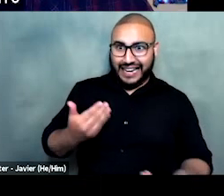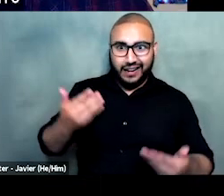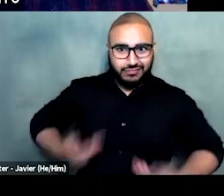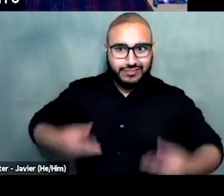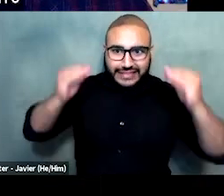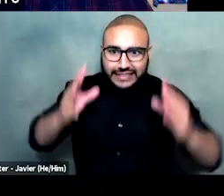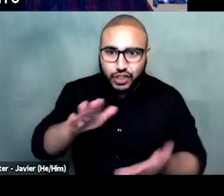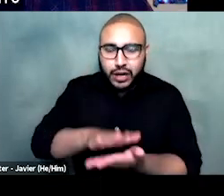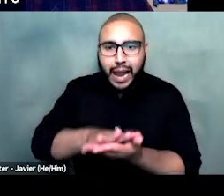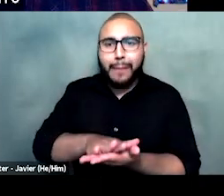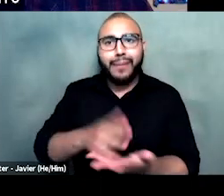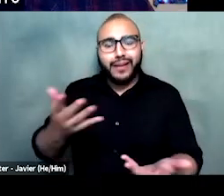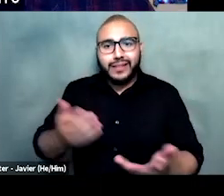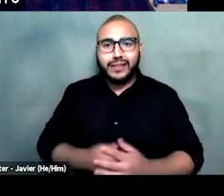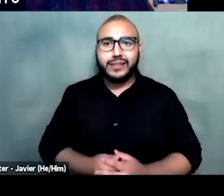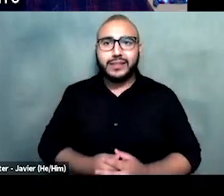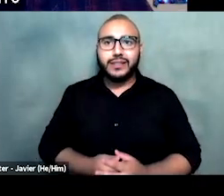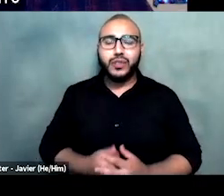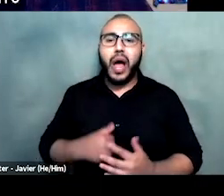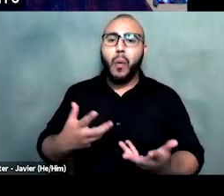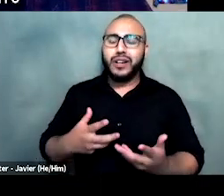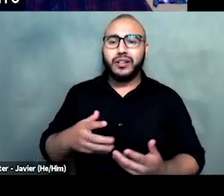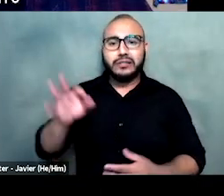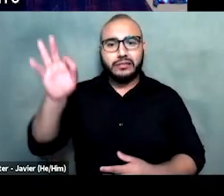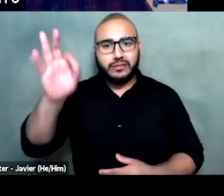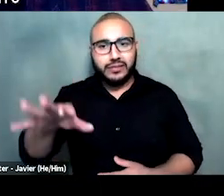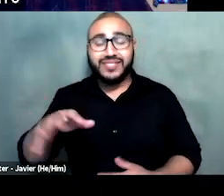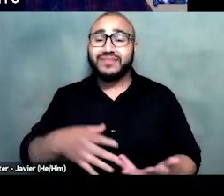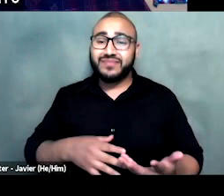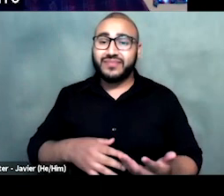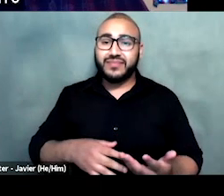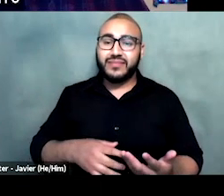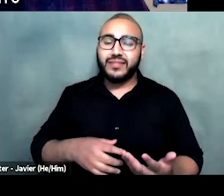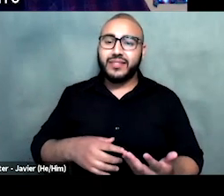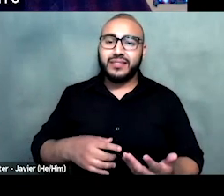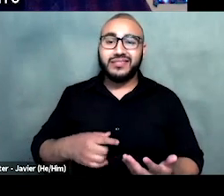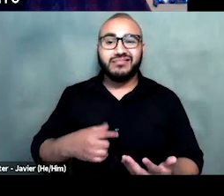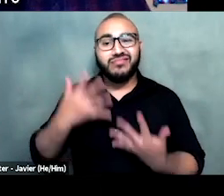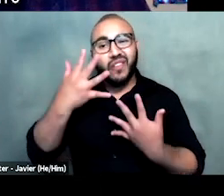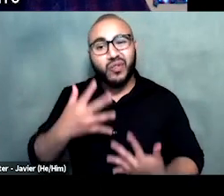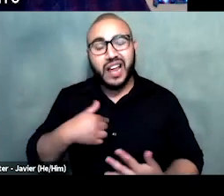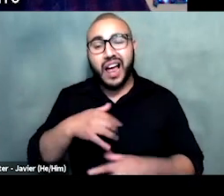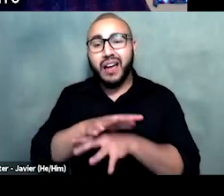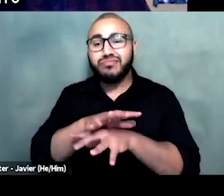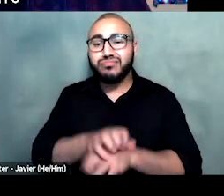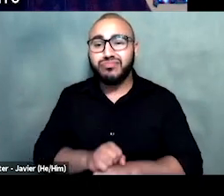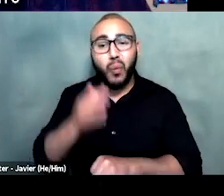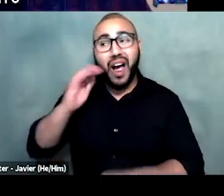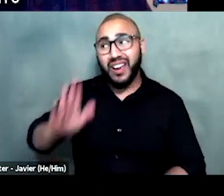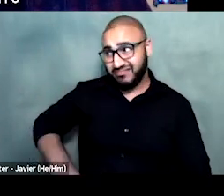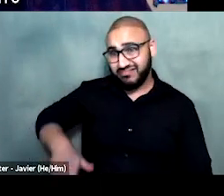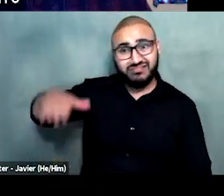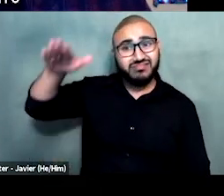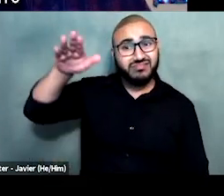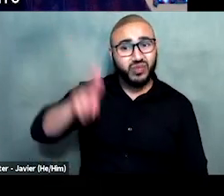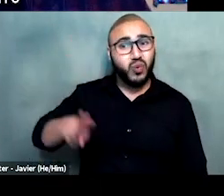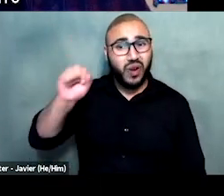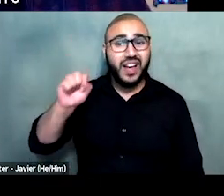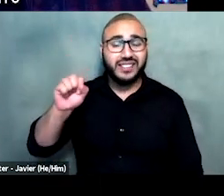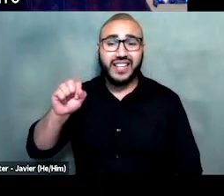racism that I've experienced. The only thing I would say to that is that, sadly, I've been